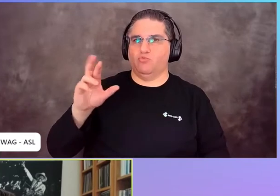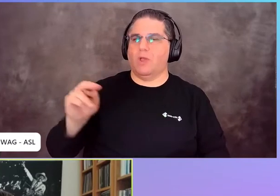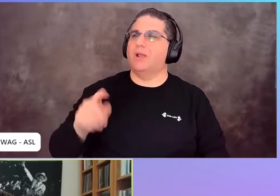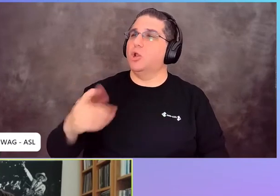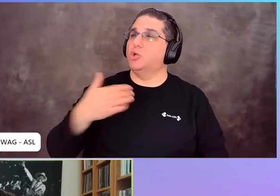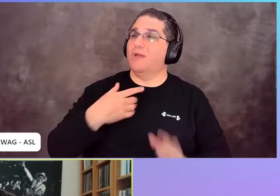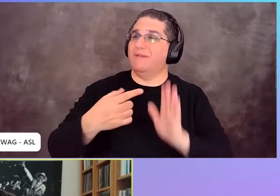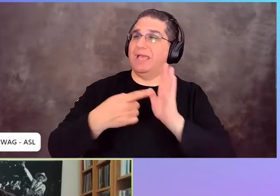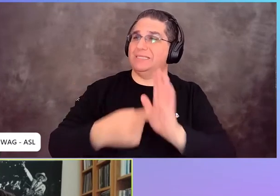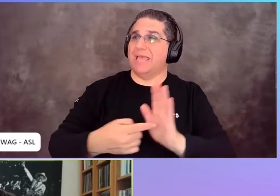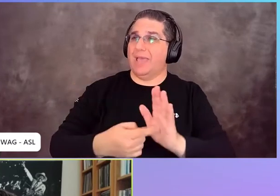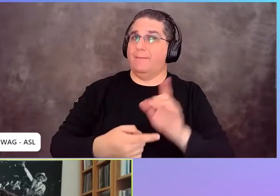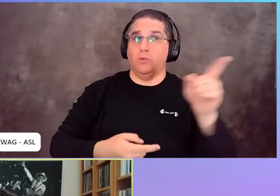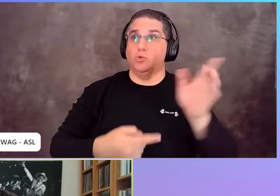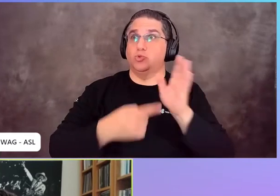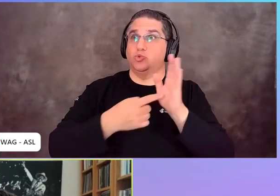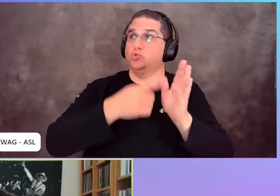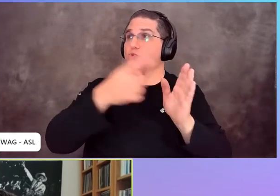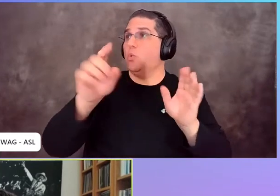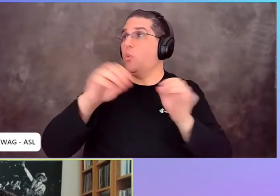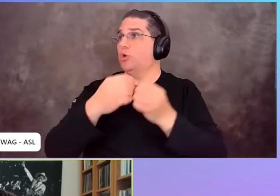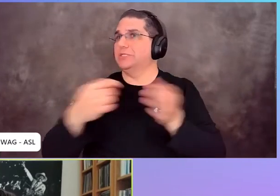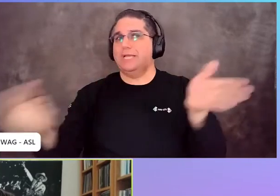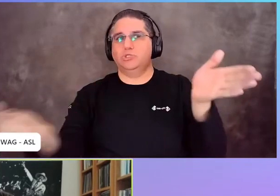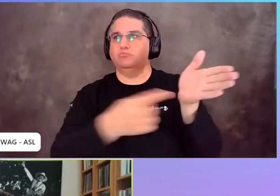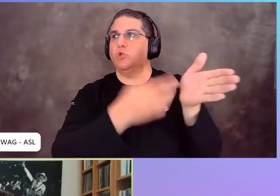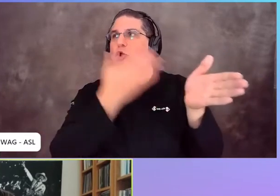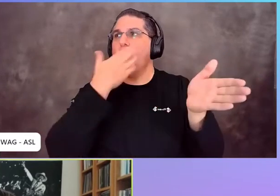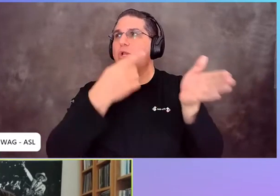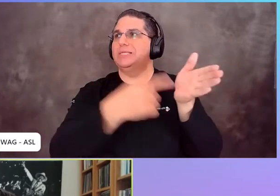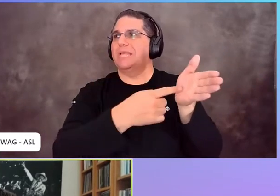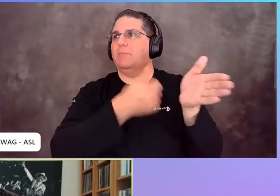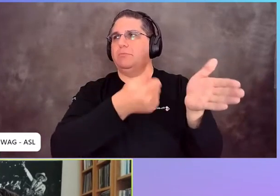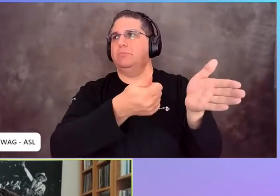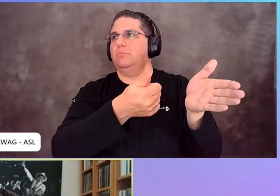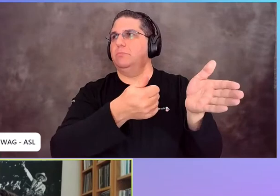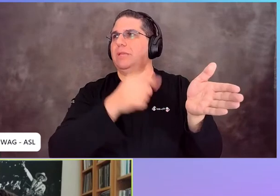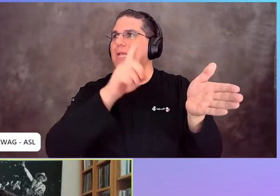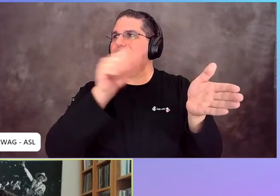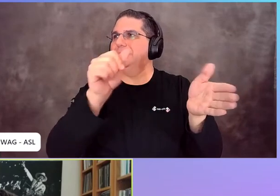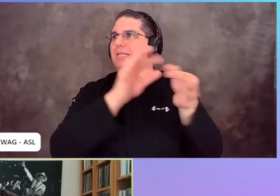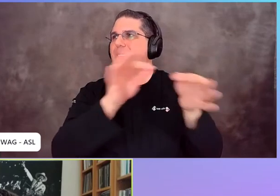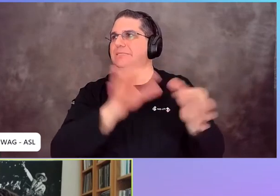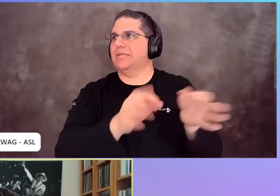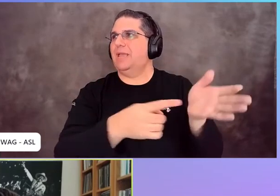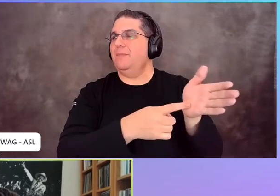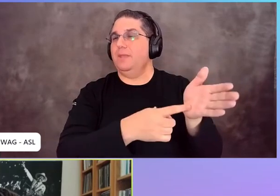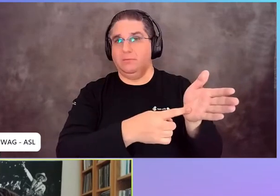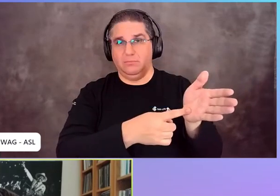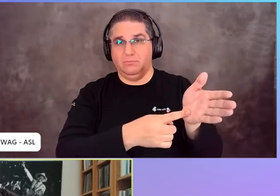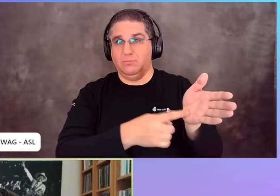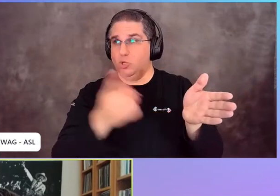external contractors now to make sure those PDFS are accessible and some organizations already do. A